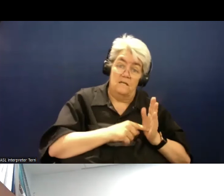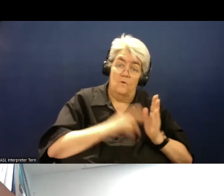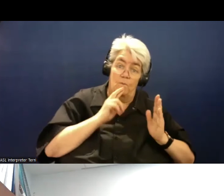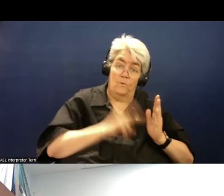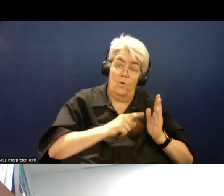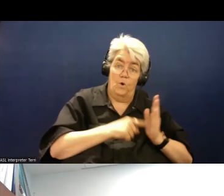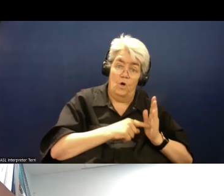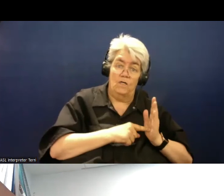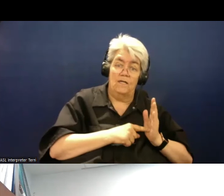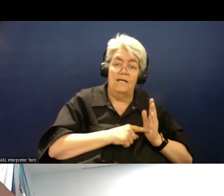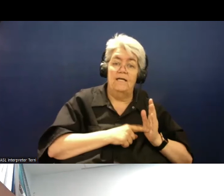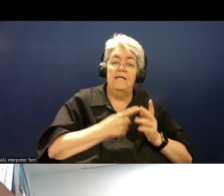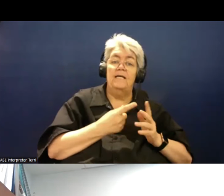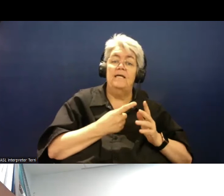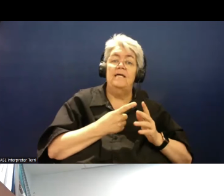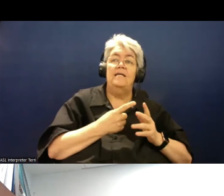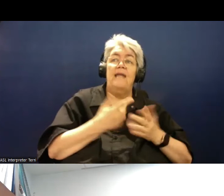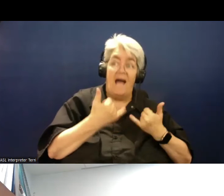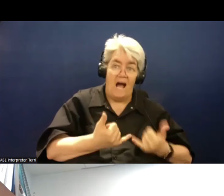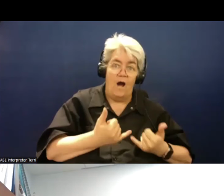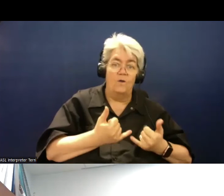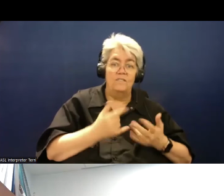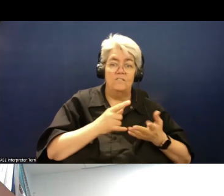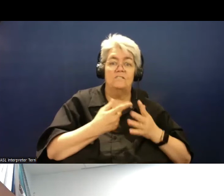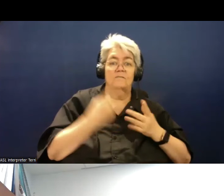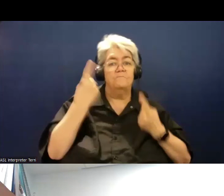THE POINT OF BEING PLACED IN THE CLEARANCE PROCESS.